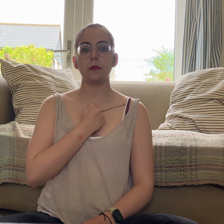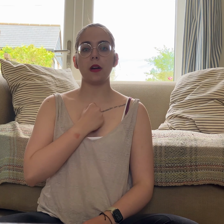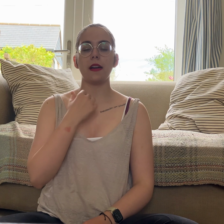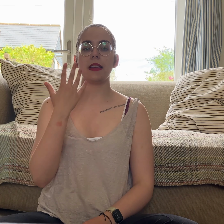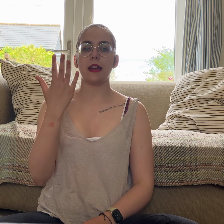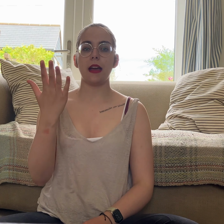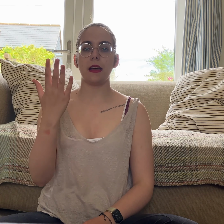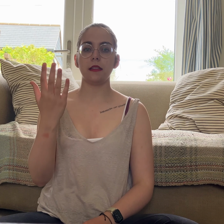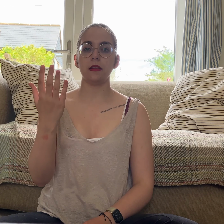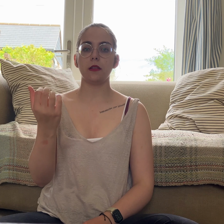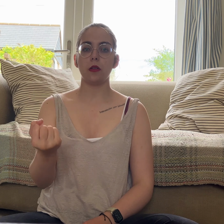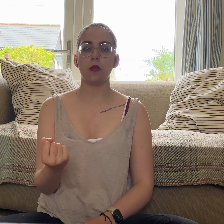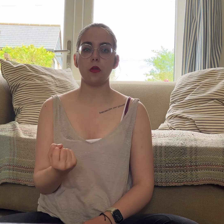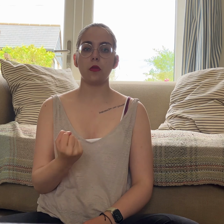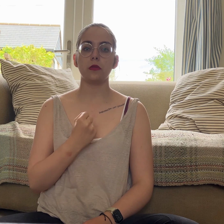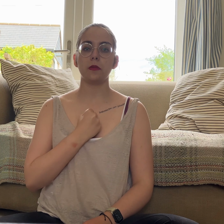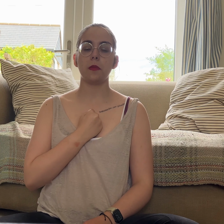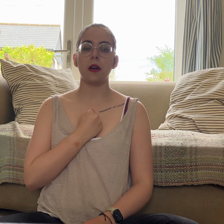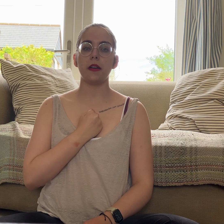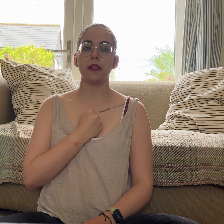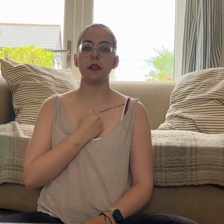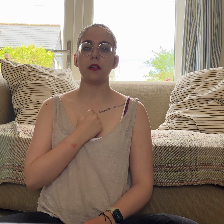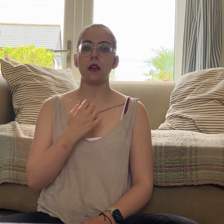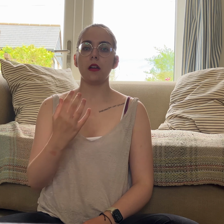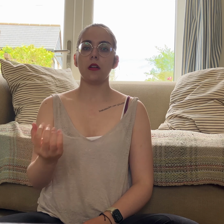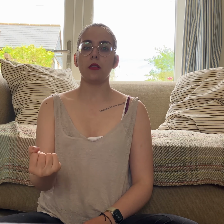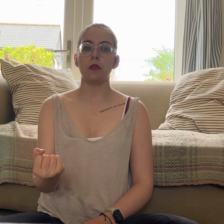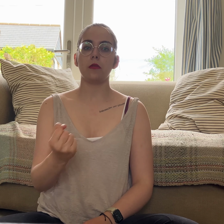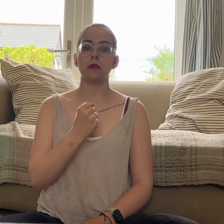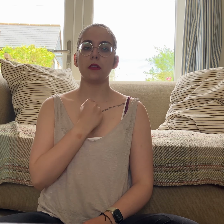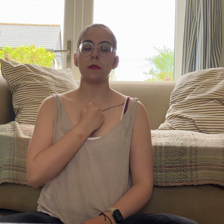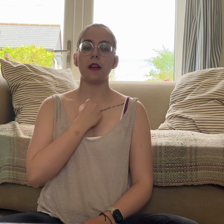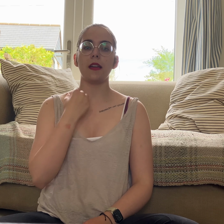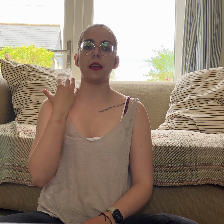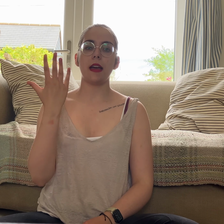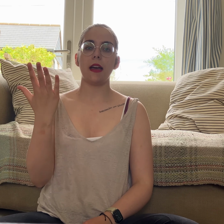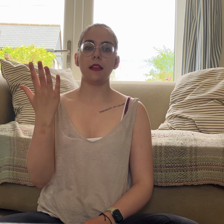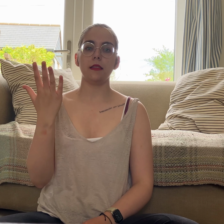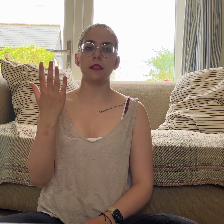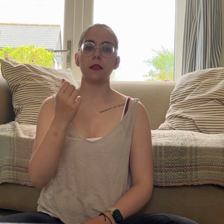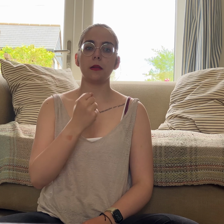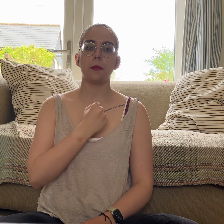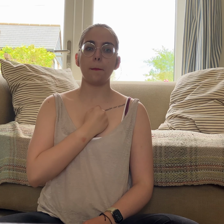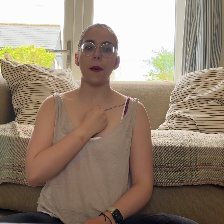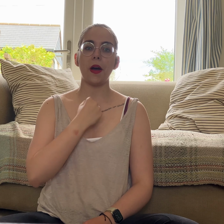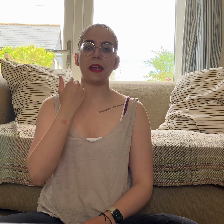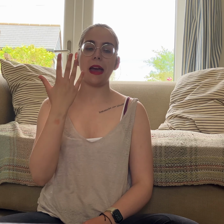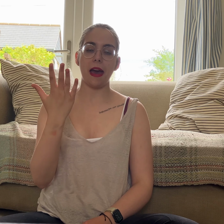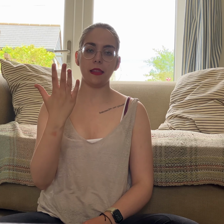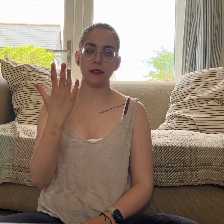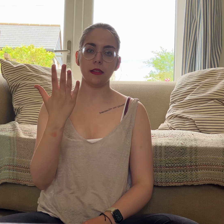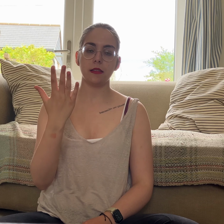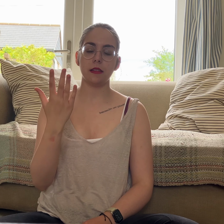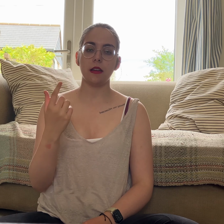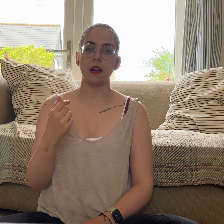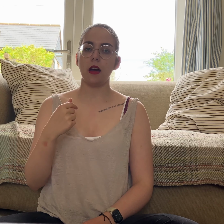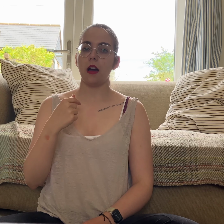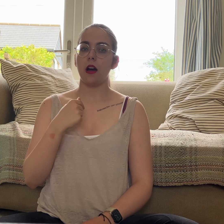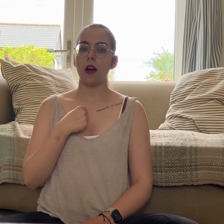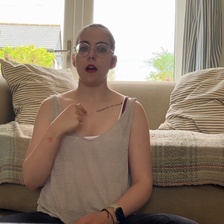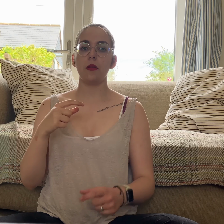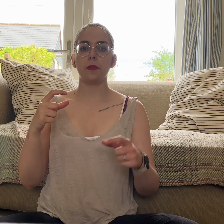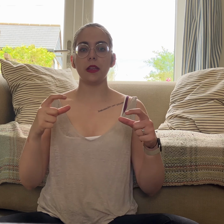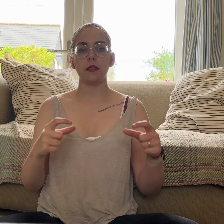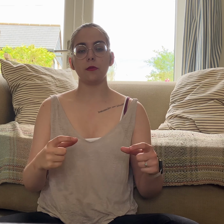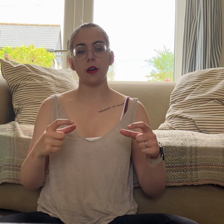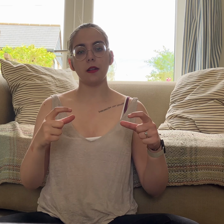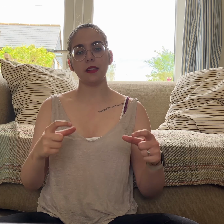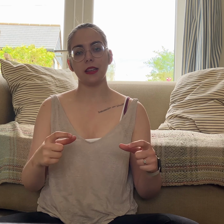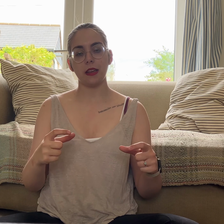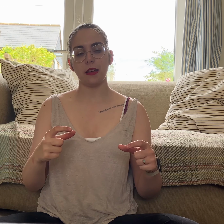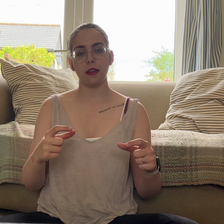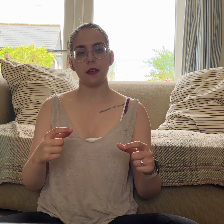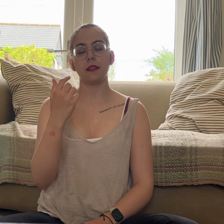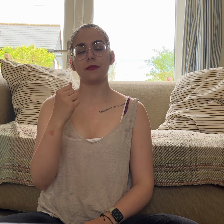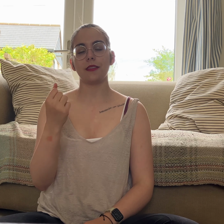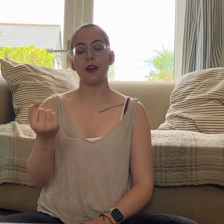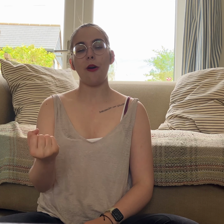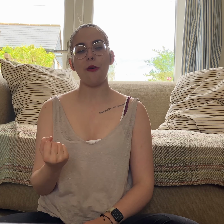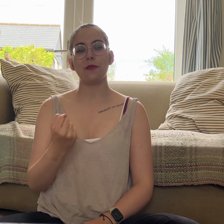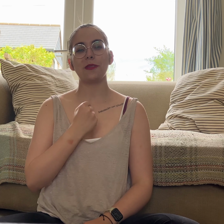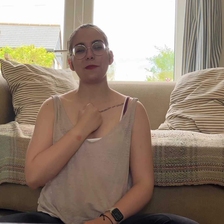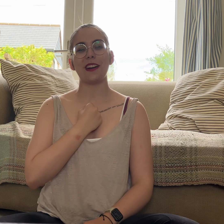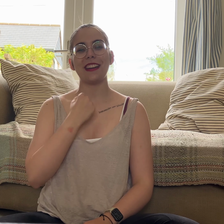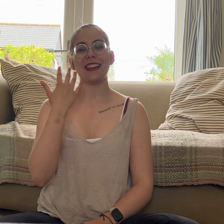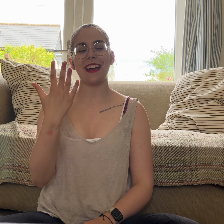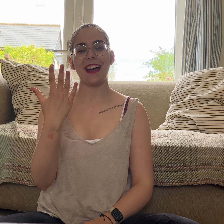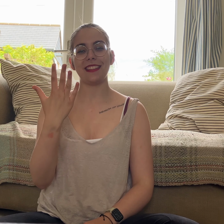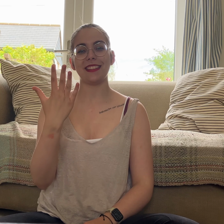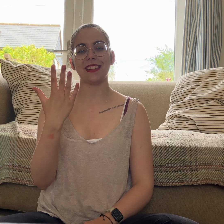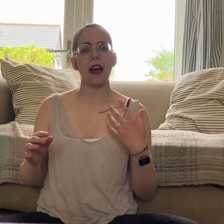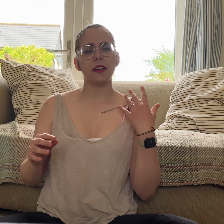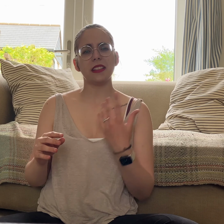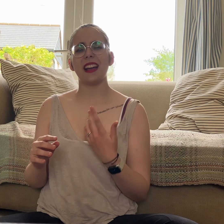my hand, hold my. Hold my hand, my hand. I'll be right here, hold my hand." I know it's not